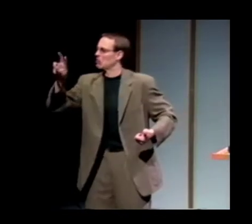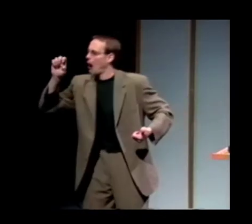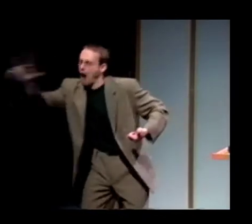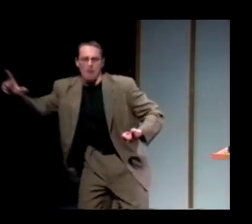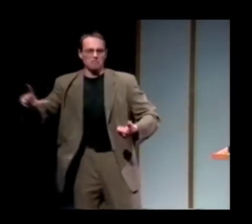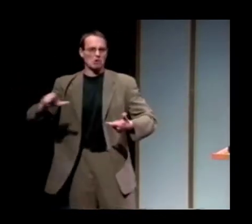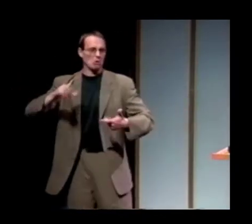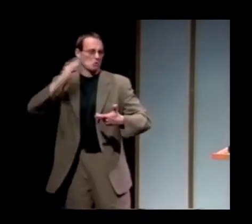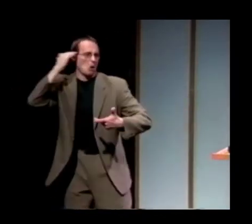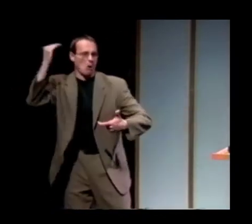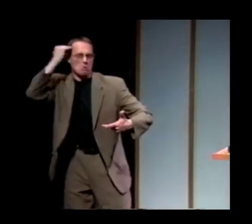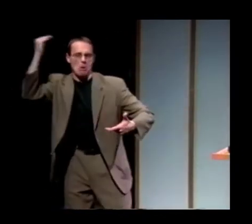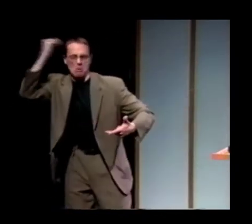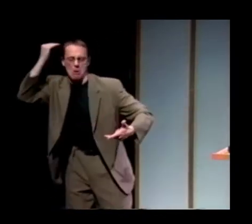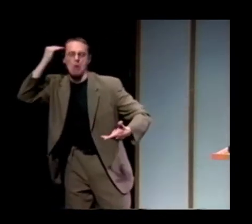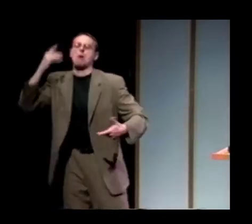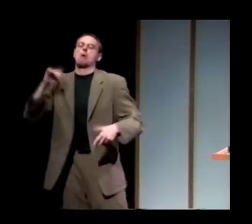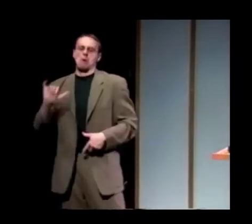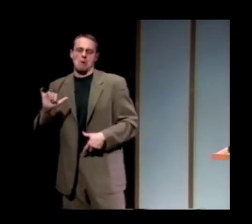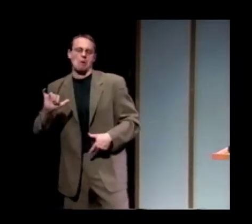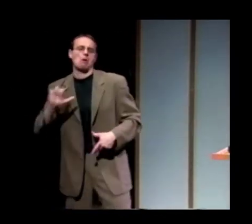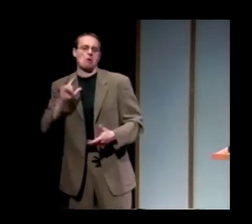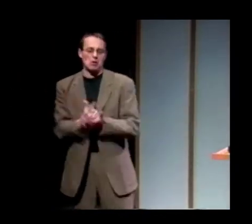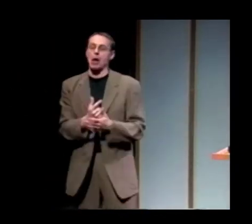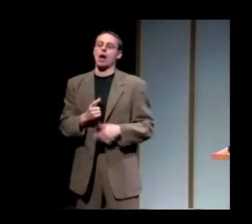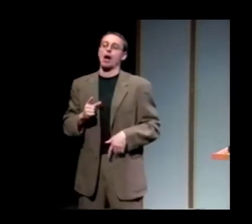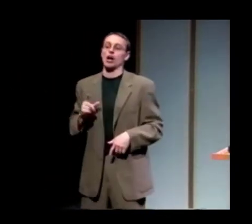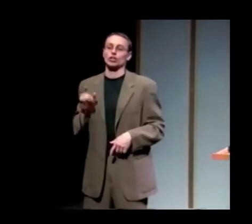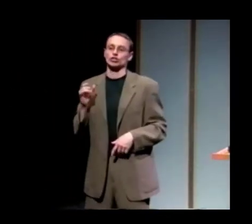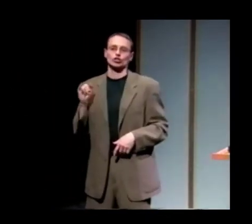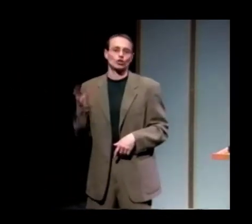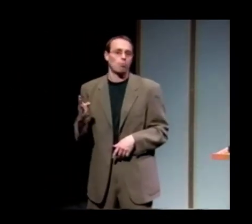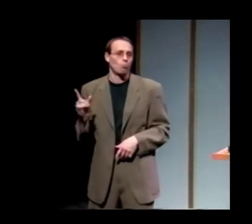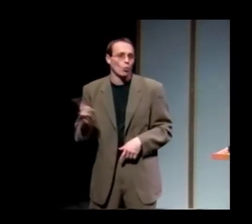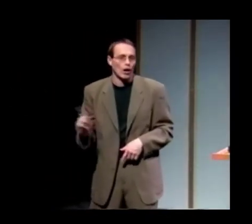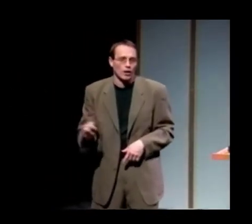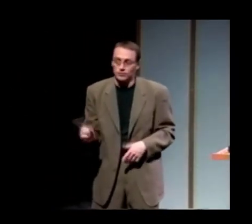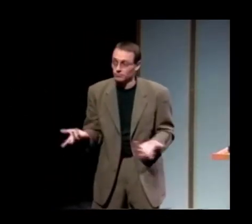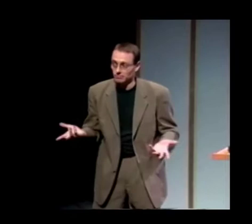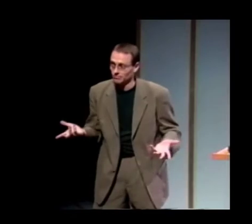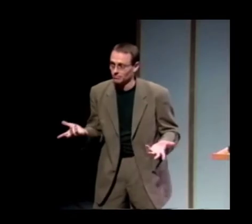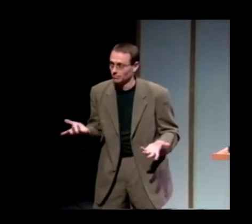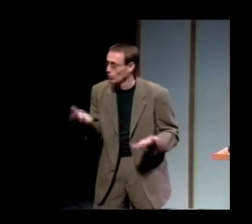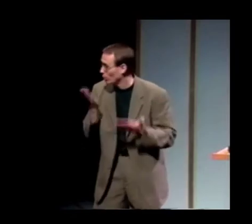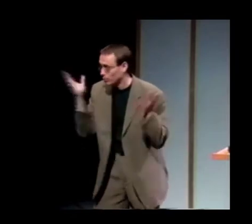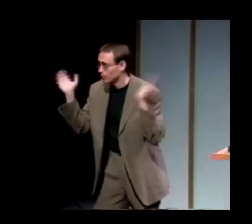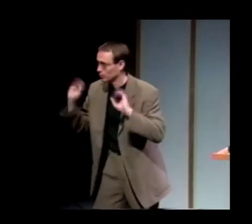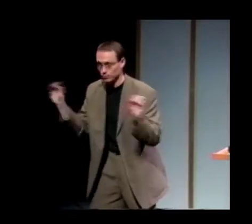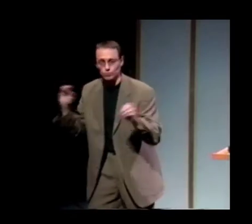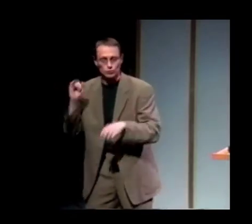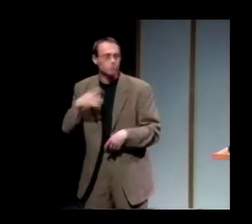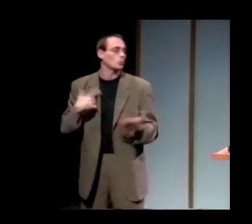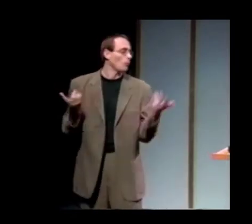I KNEW POETRY. I KNEW EVERYTHING. I KNEW IT ALL. I HAD A DEGREE. I DIDN'T KNOW WHERE TO GET A JOB,